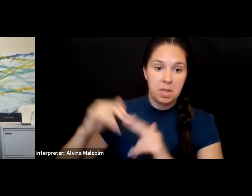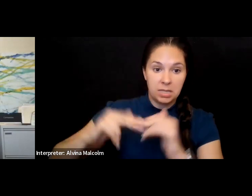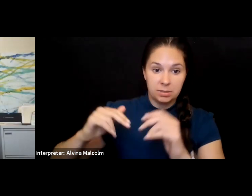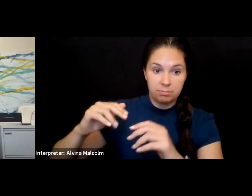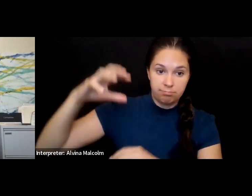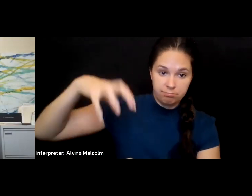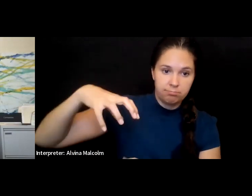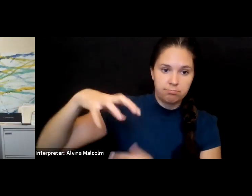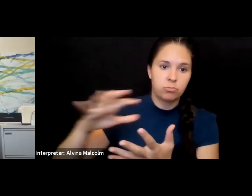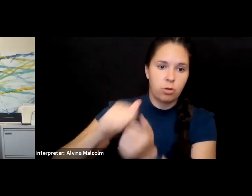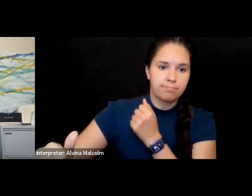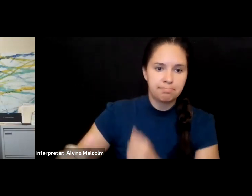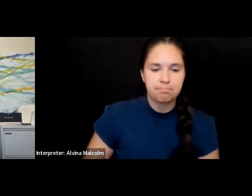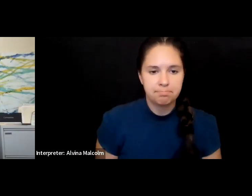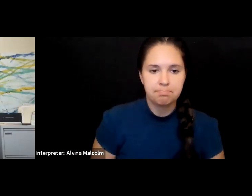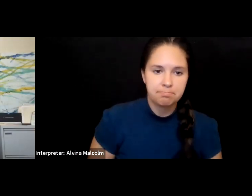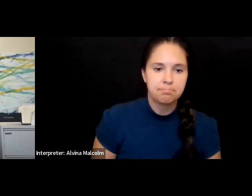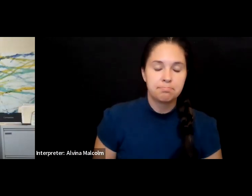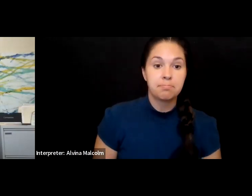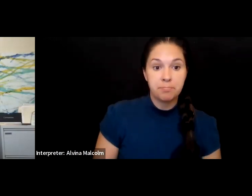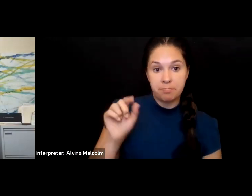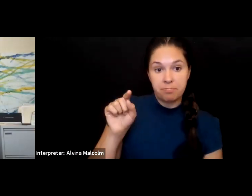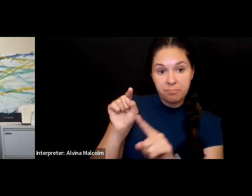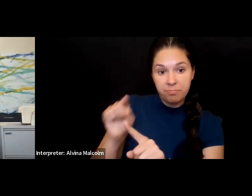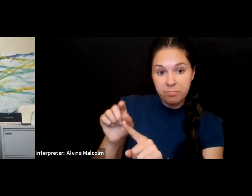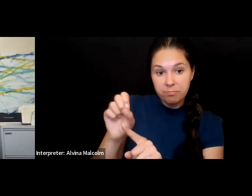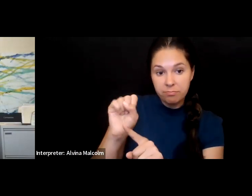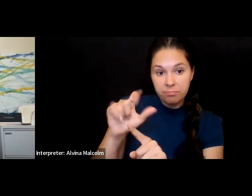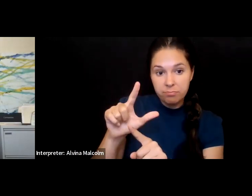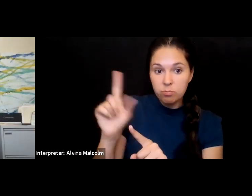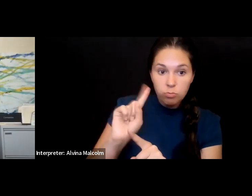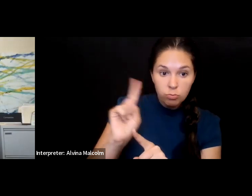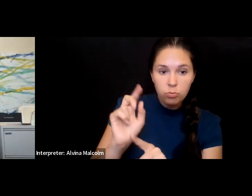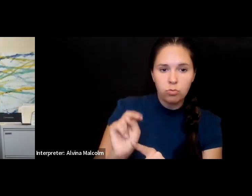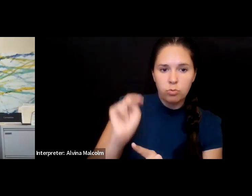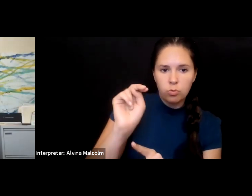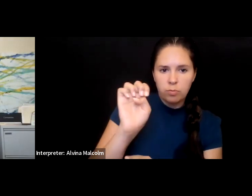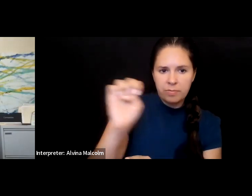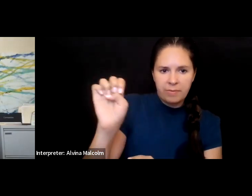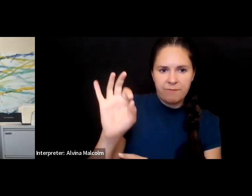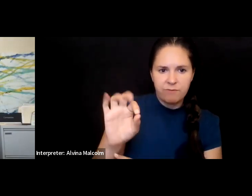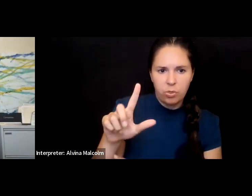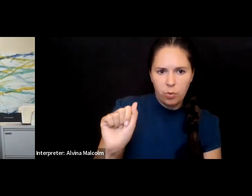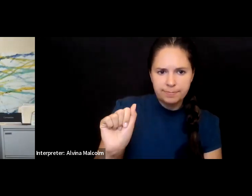four CILs directly impacted from this